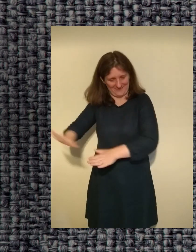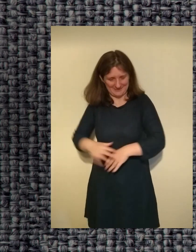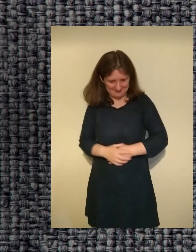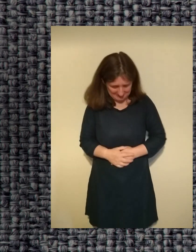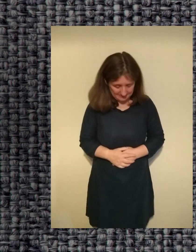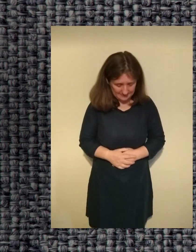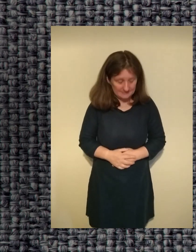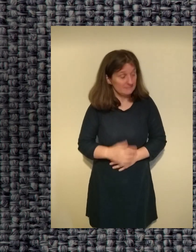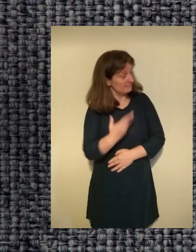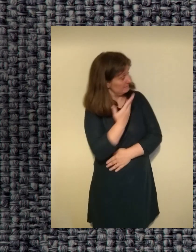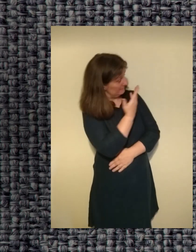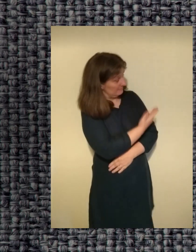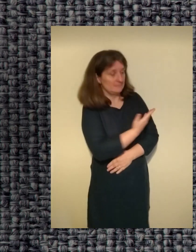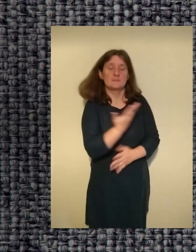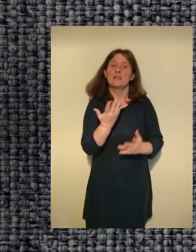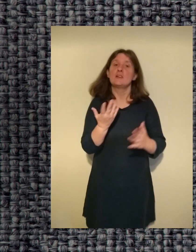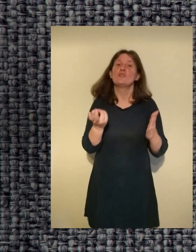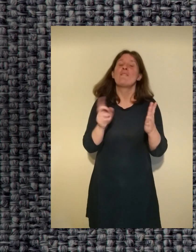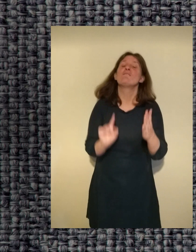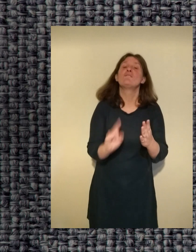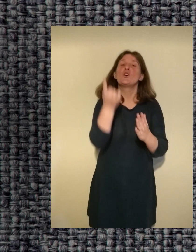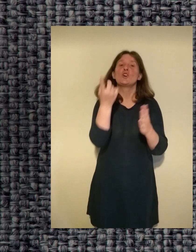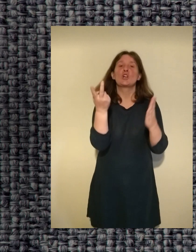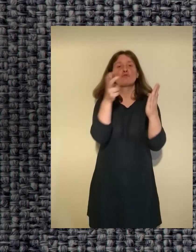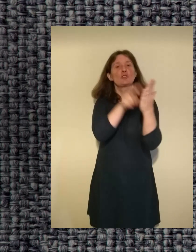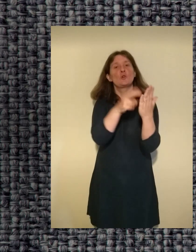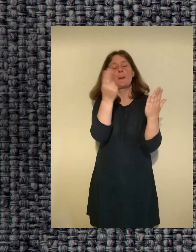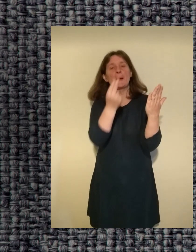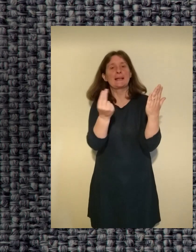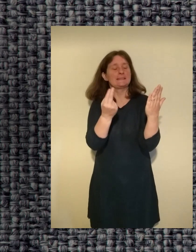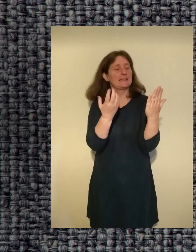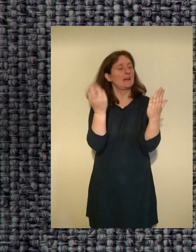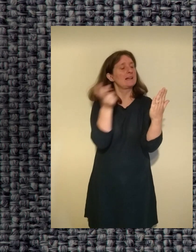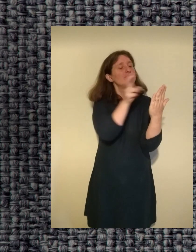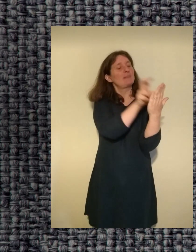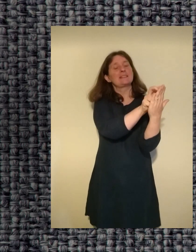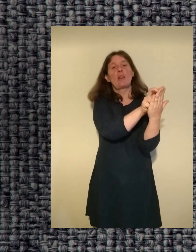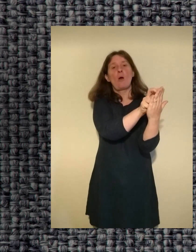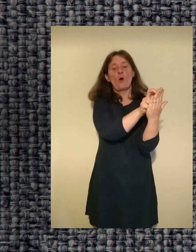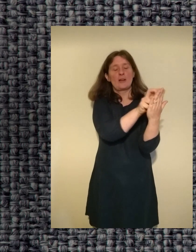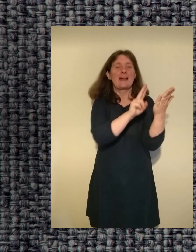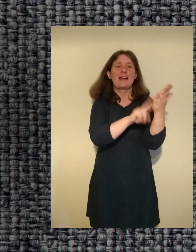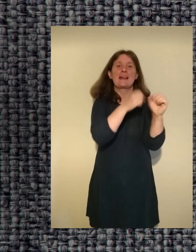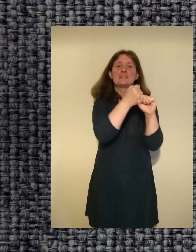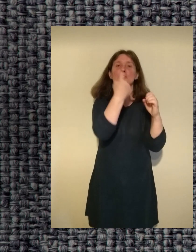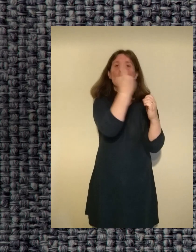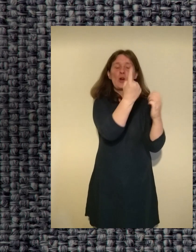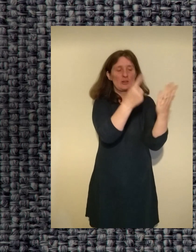The painting now hangs in the National Gallery in London where it is "NG1", the first painting